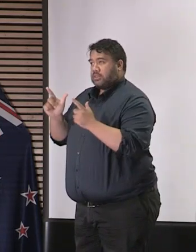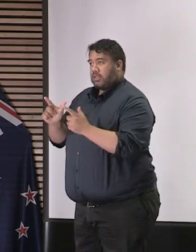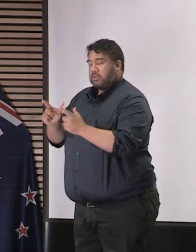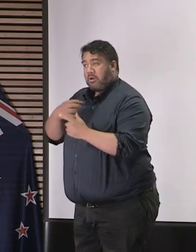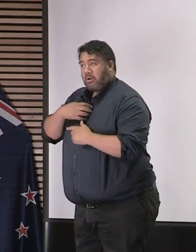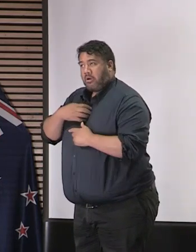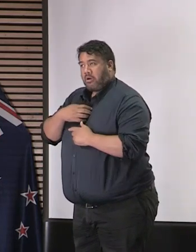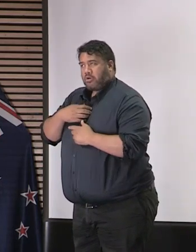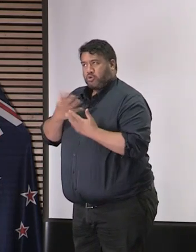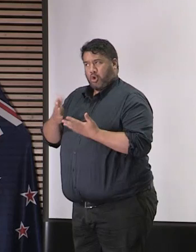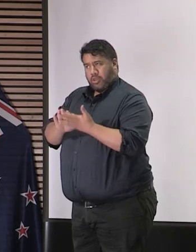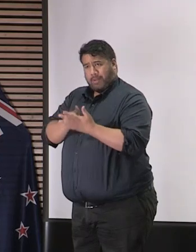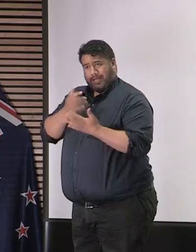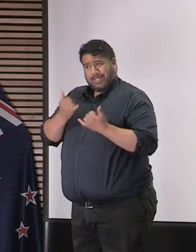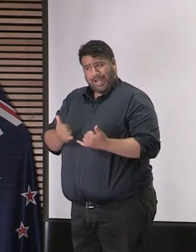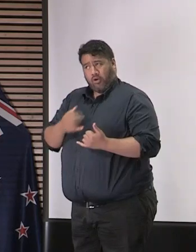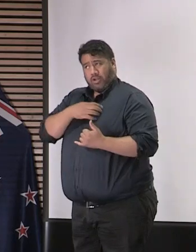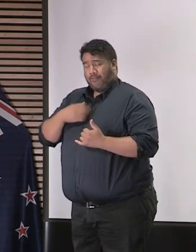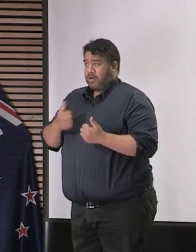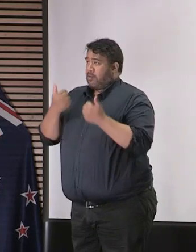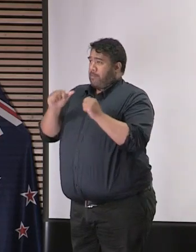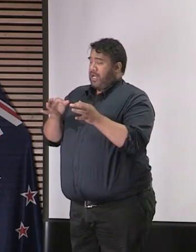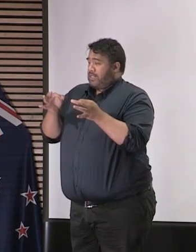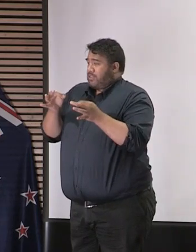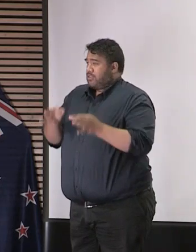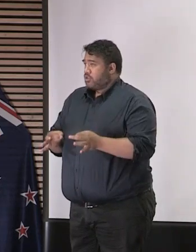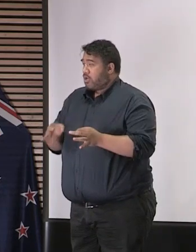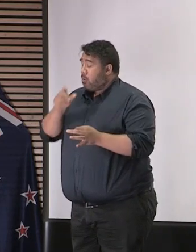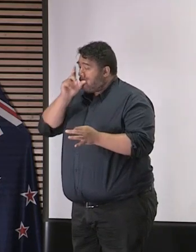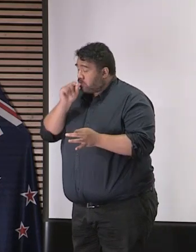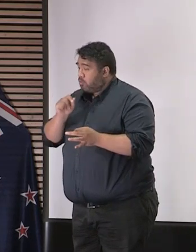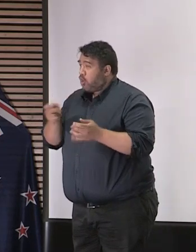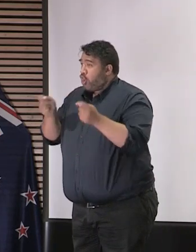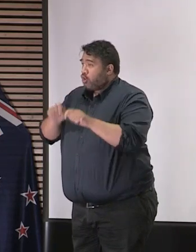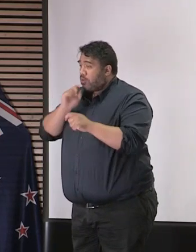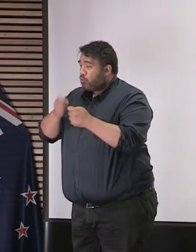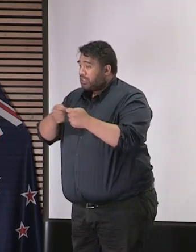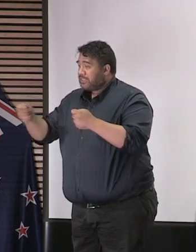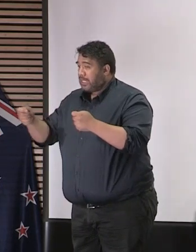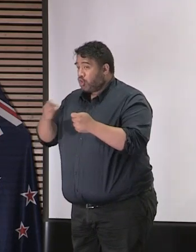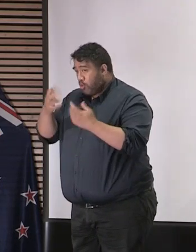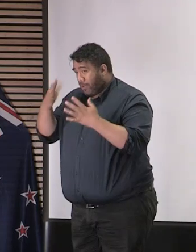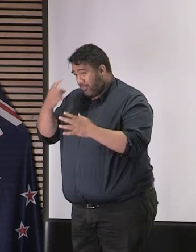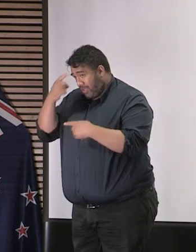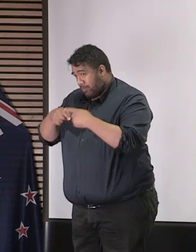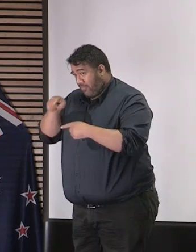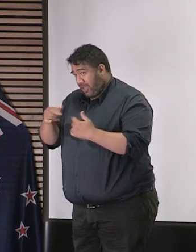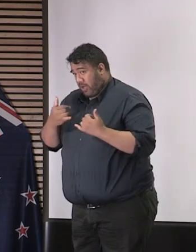of cases we have had for the third day in a row has been decreasing are you definitively able to give us the Government's position